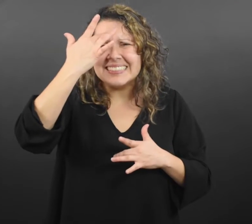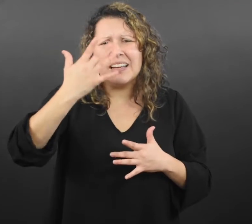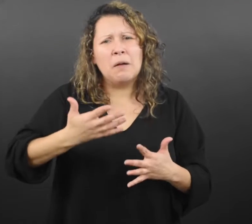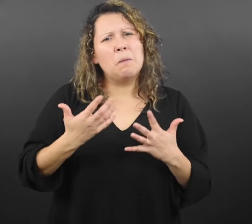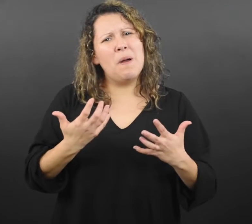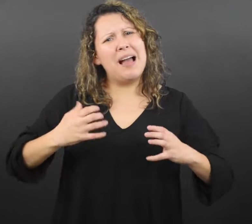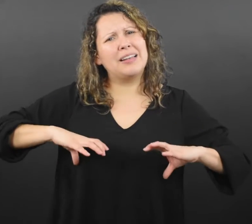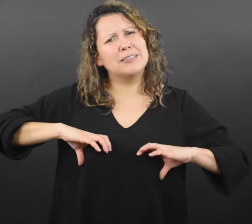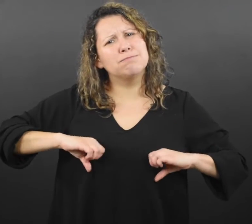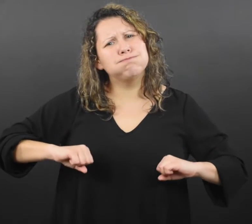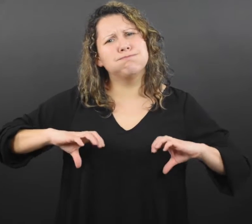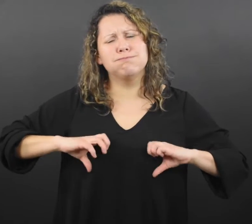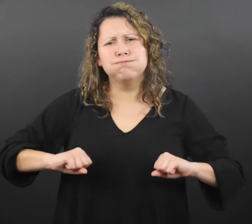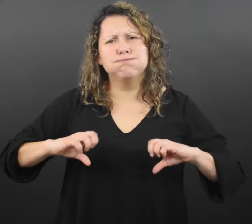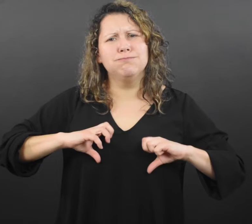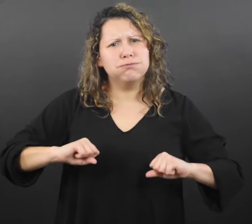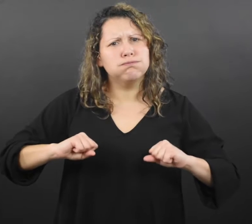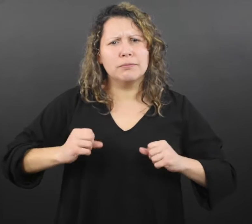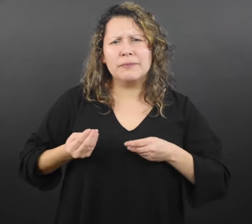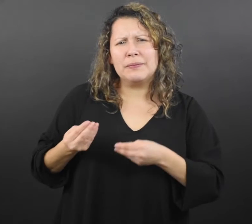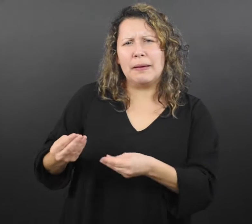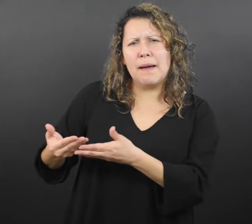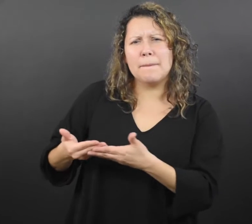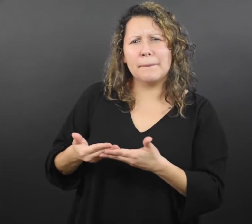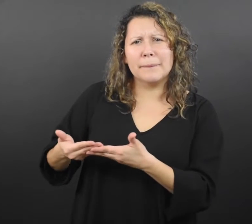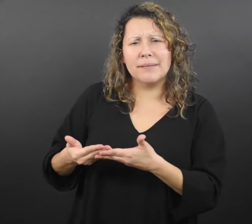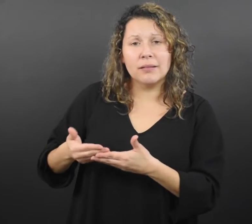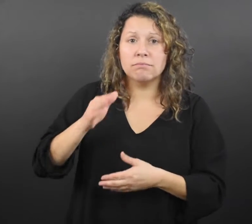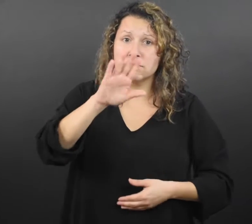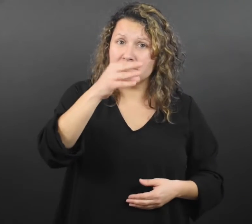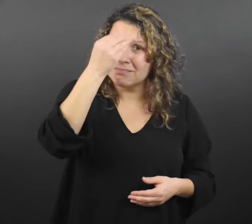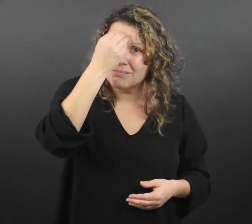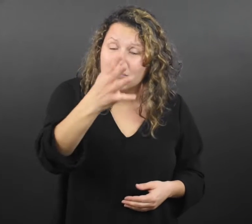If you are sick and want to express your breast milk to feed to your baby: